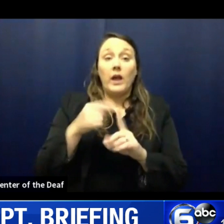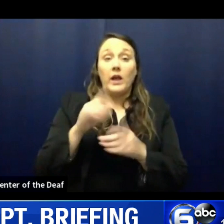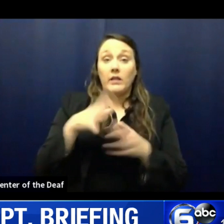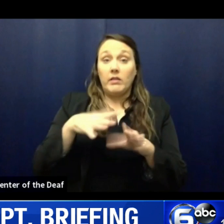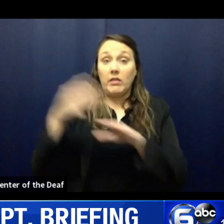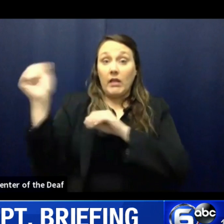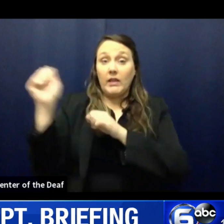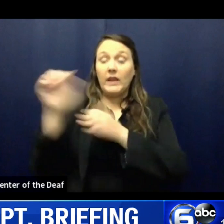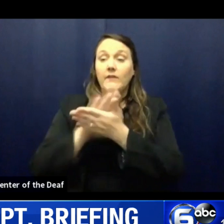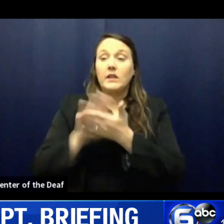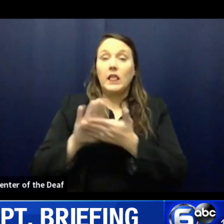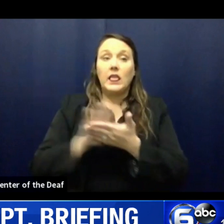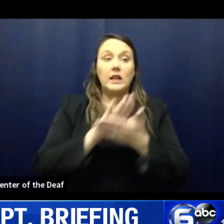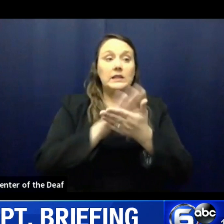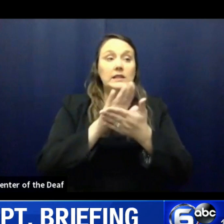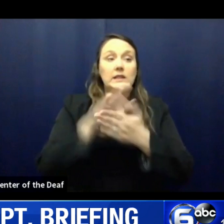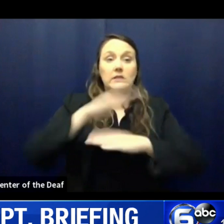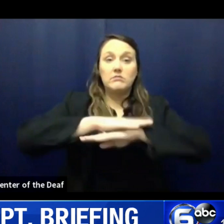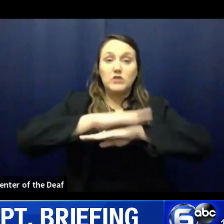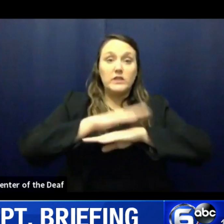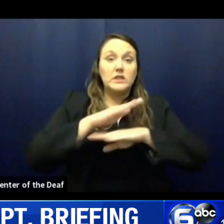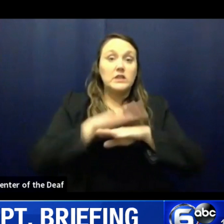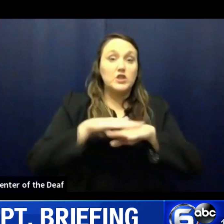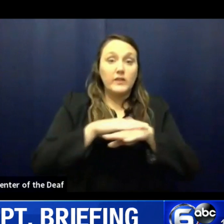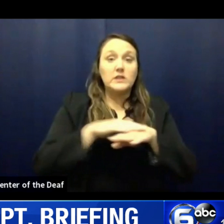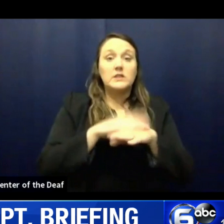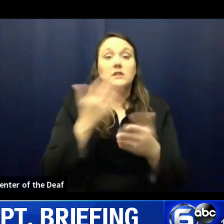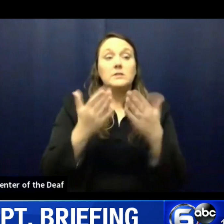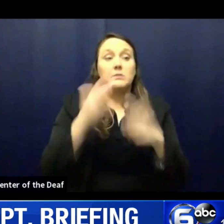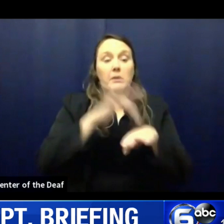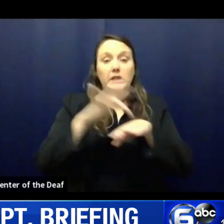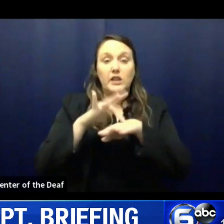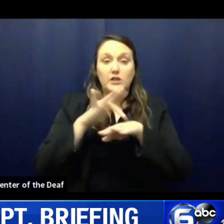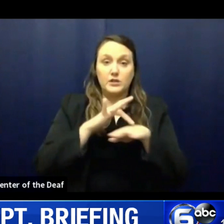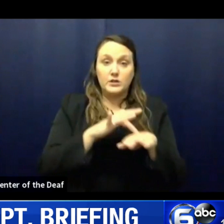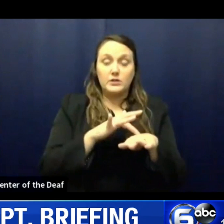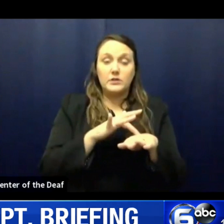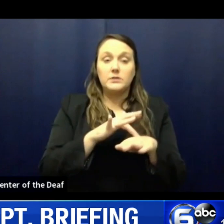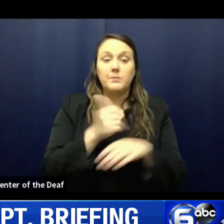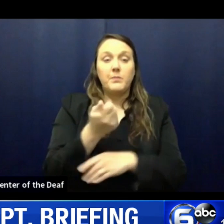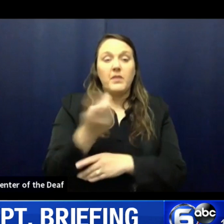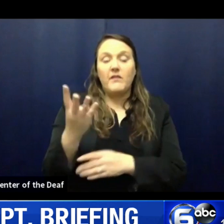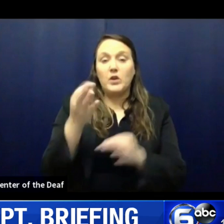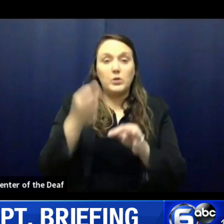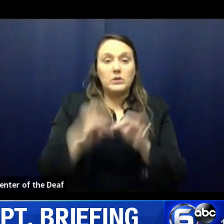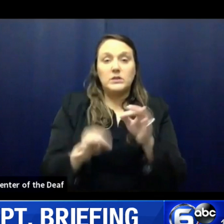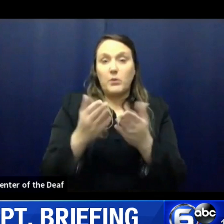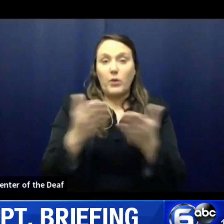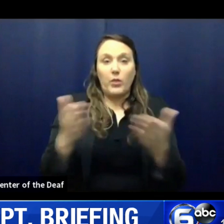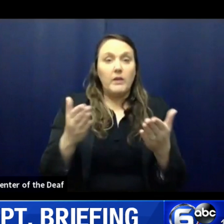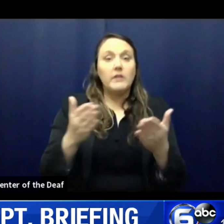LEAST SIX FEET THE WHOLE TIME THEY ARE WORKING. DURING INDOOR SERVICES, TAKE A FEW STEPS TO MAXIMIZE VENTILATION SUCH AS TURNING ON FANS OR AC OR OPENING WINDOWS.